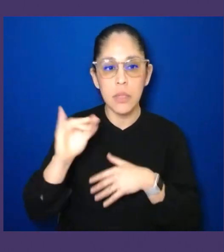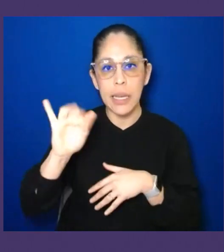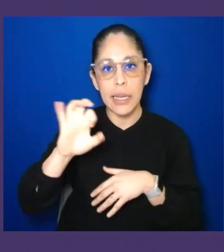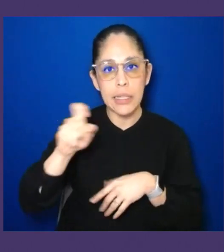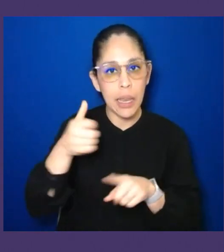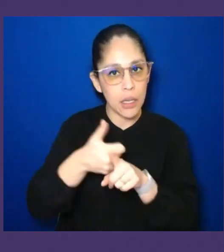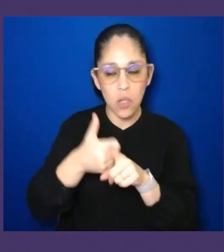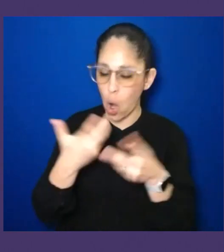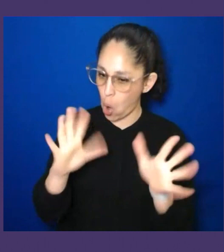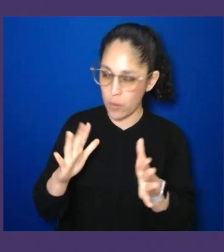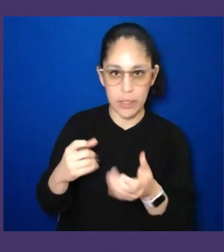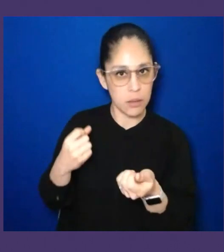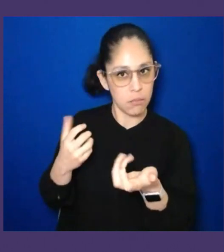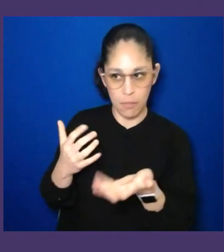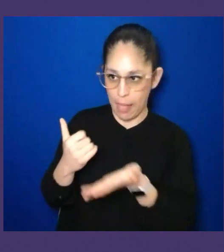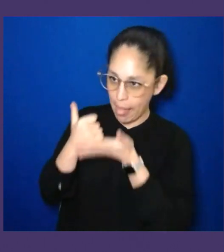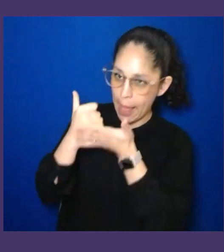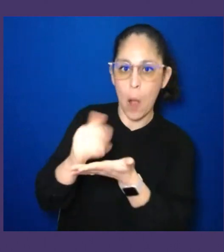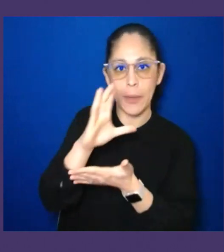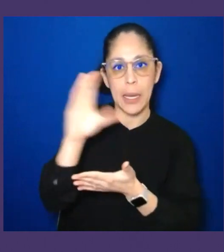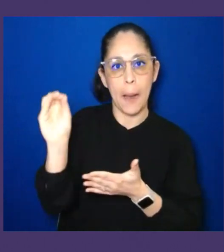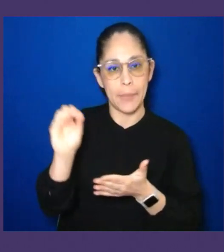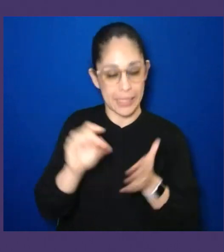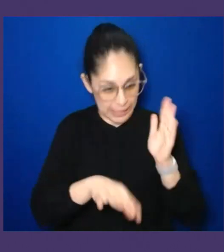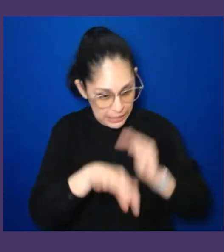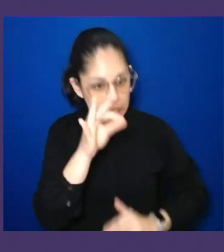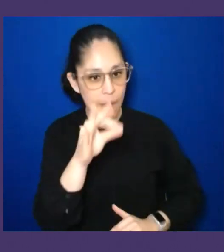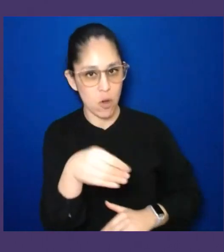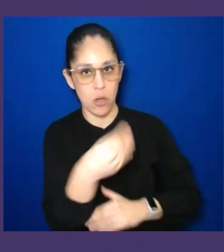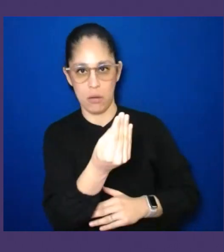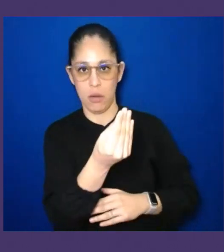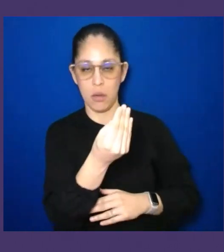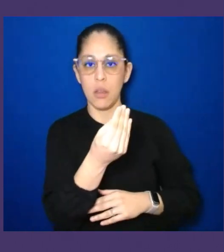discover and eliminate sheltered workshops from within their value chains,